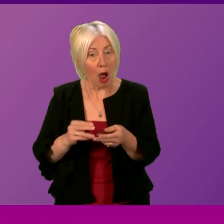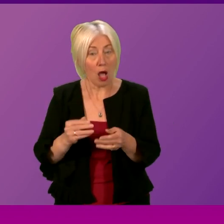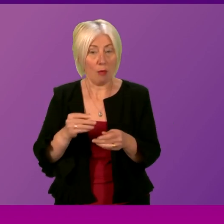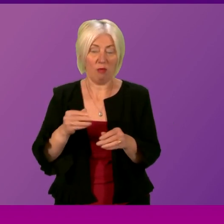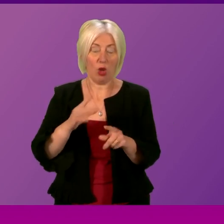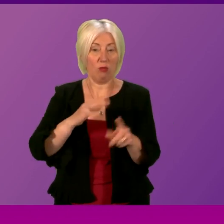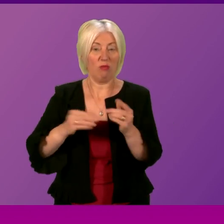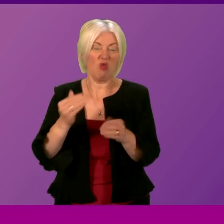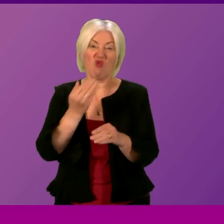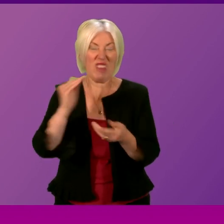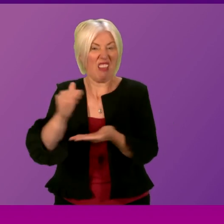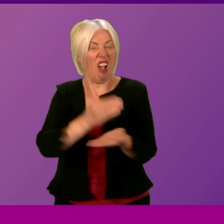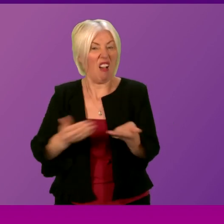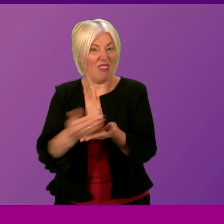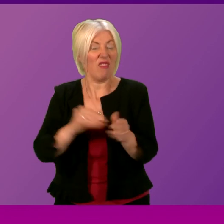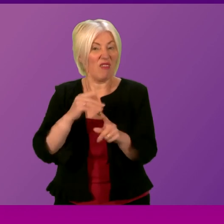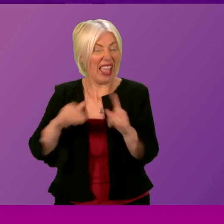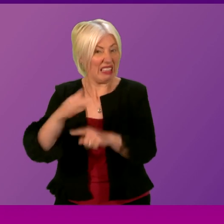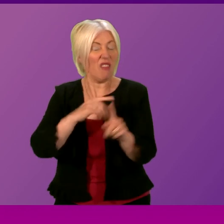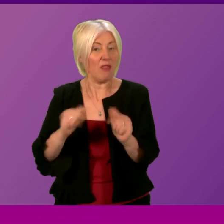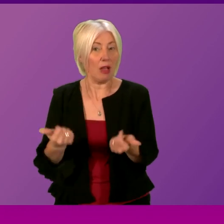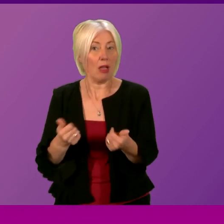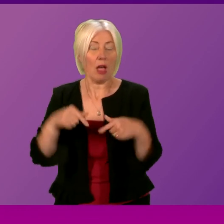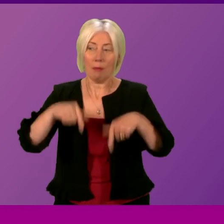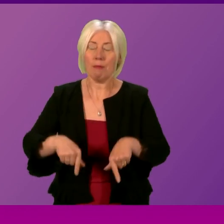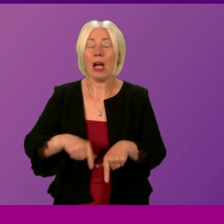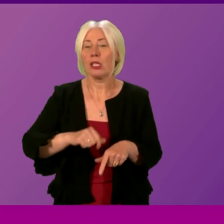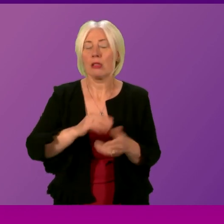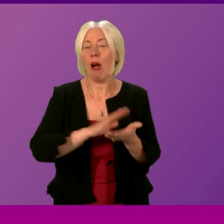However, Humza Yousaf no longer wants Scotland to be Europe’s capital in oil and gas,